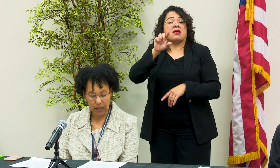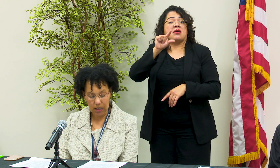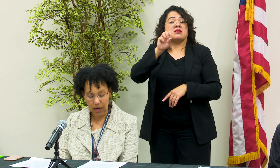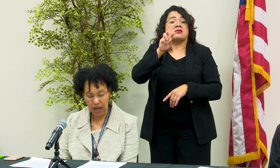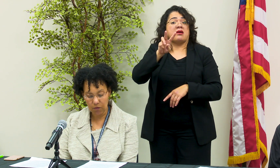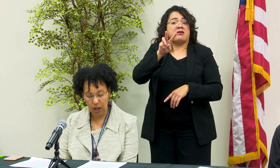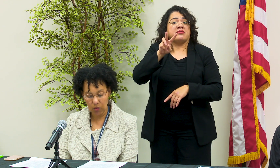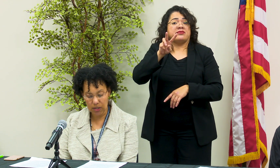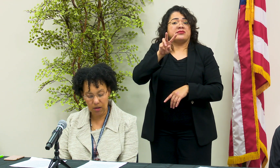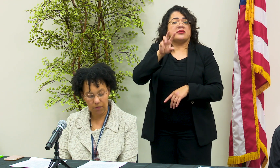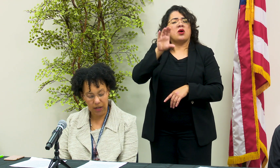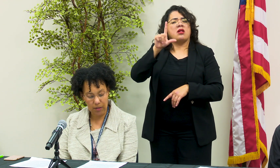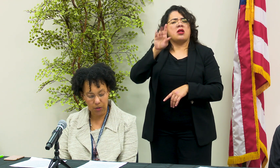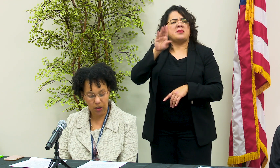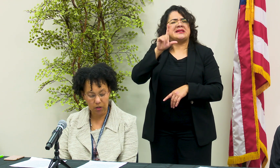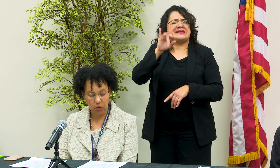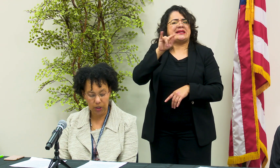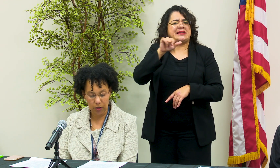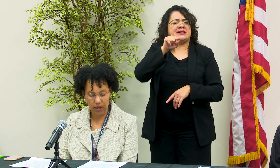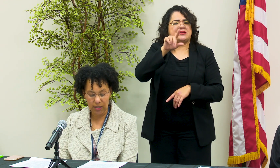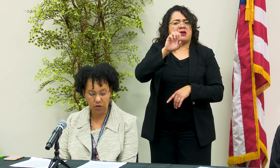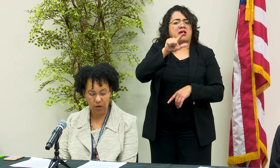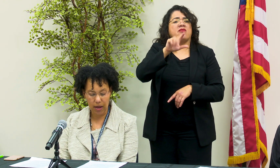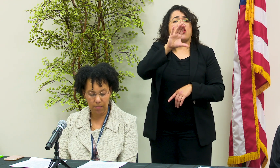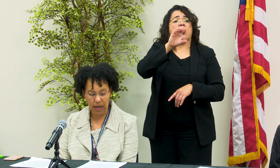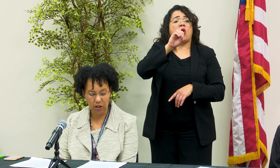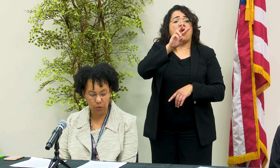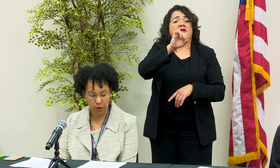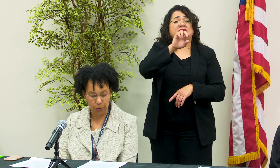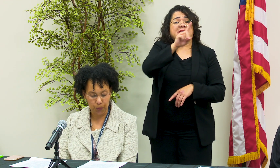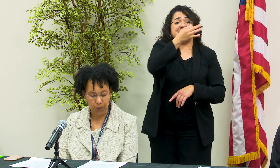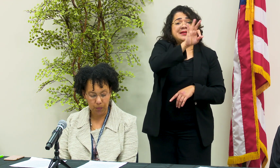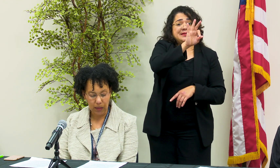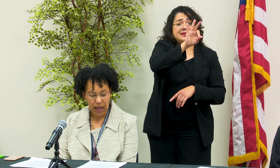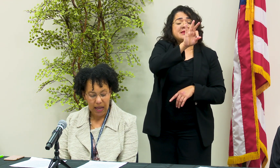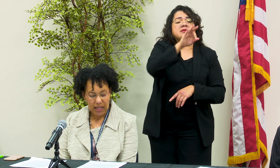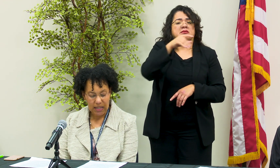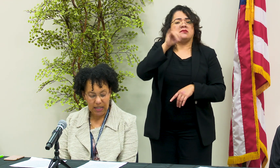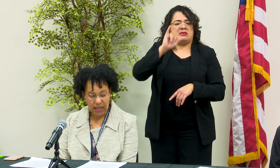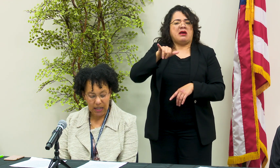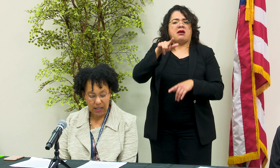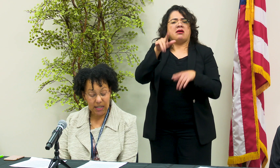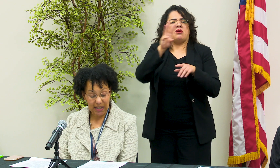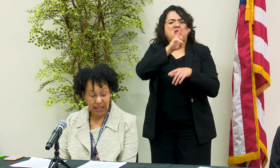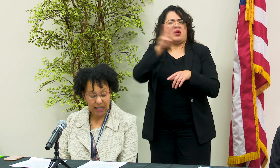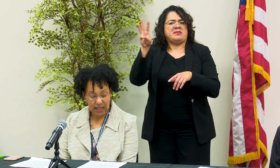and follow us on Facebook, Twitter, Instagram and YouTube. The CDC